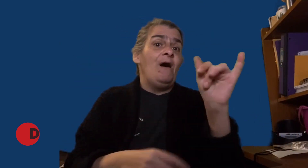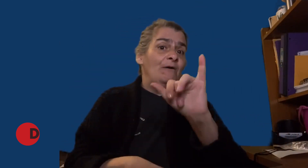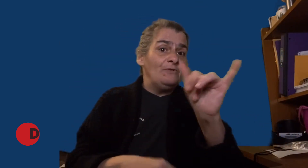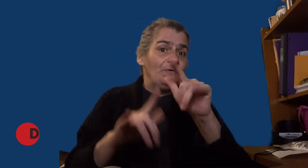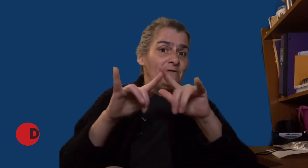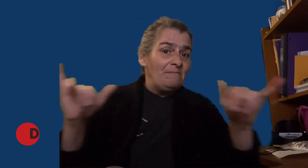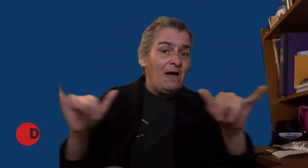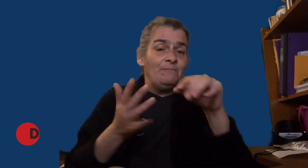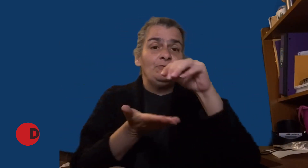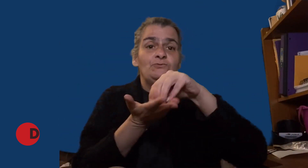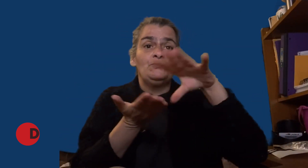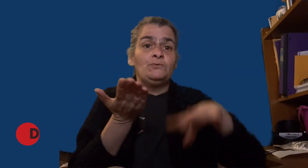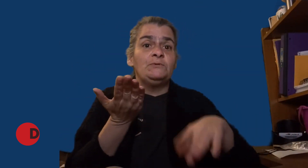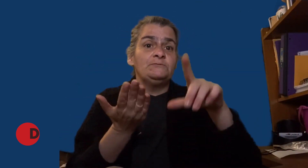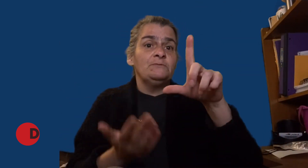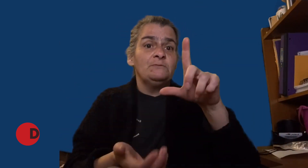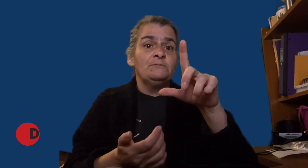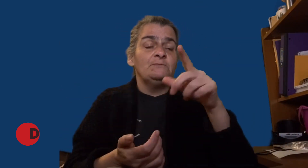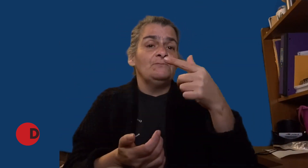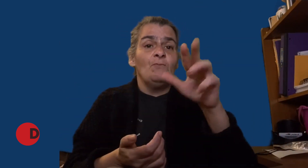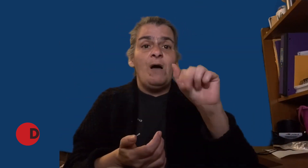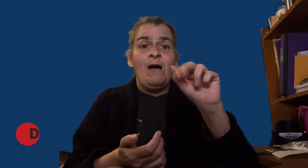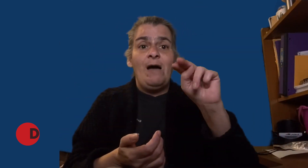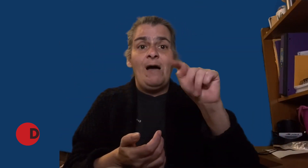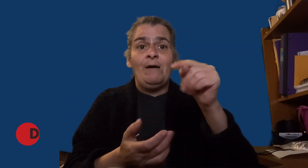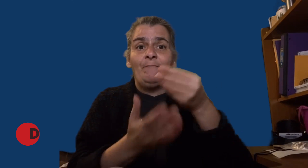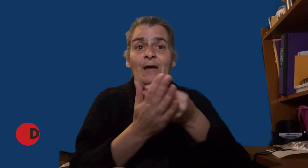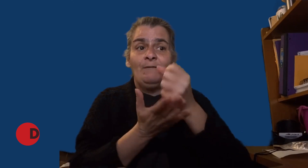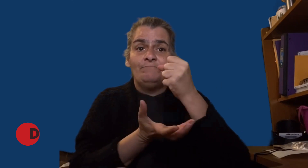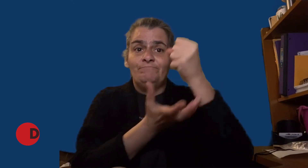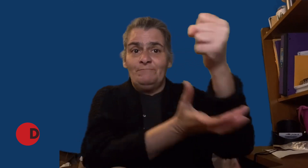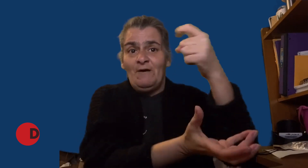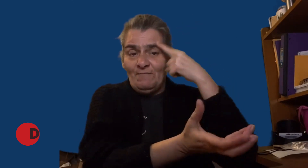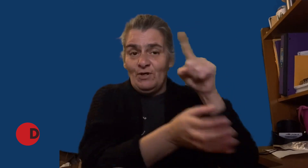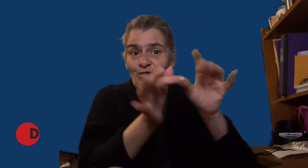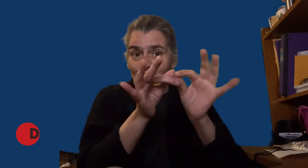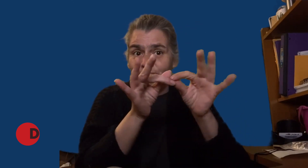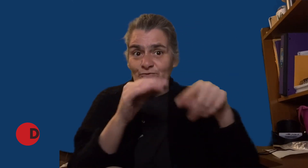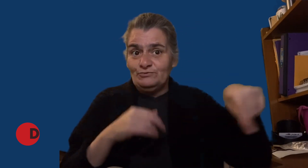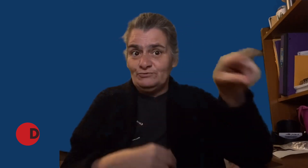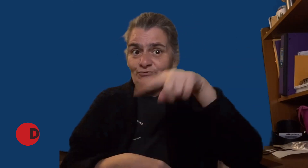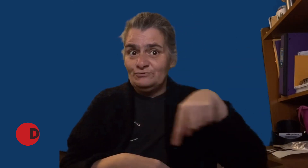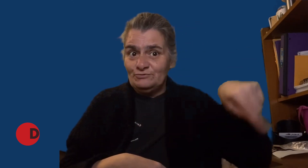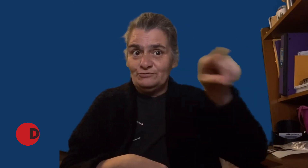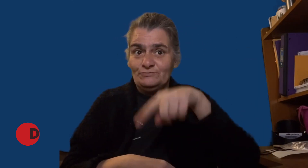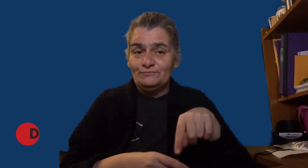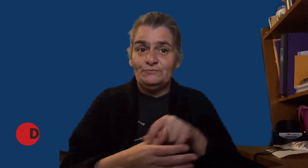to apply for grants if they’re interpreting students.